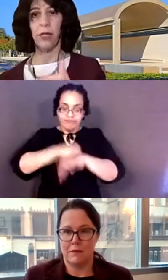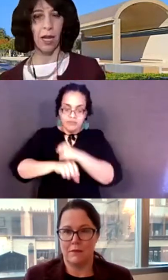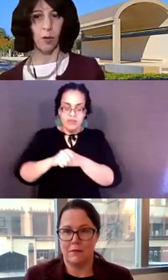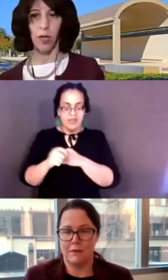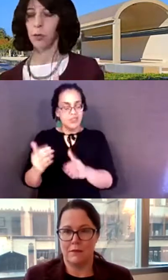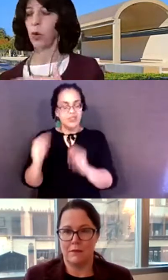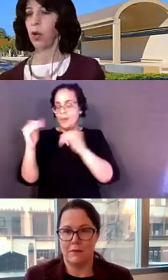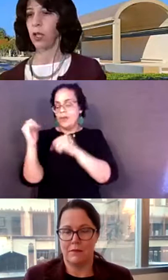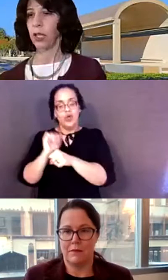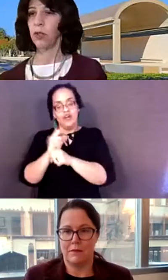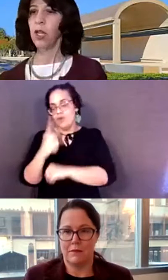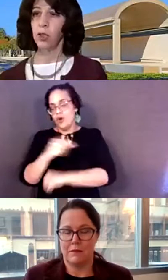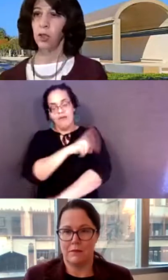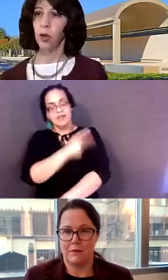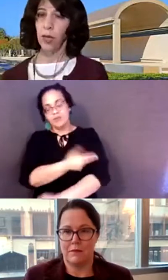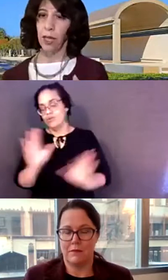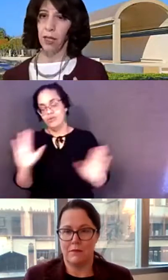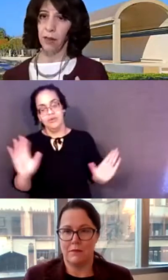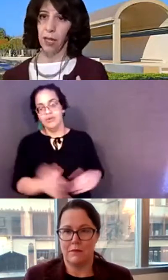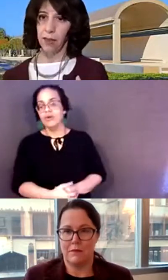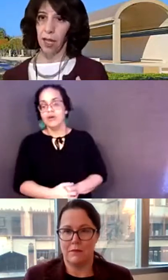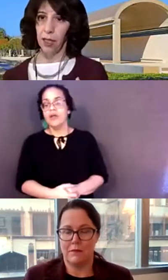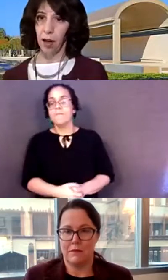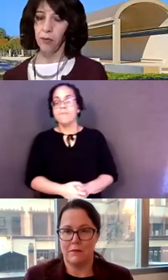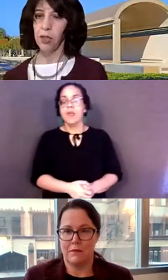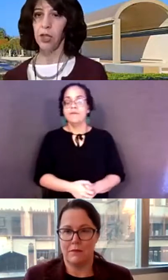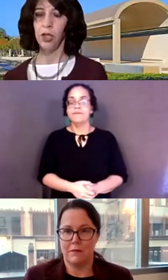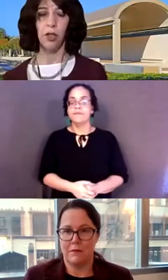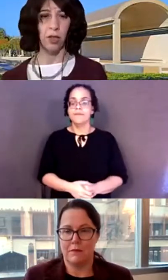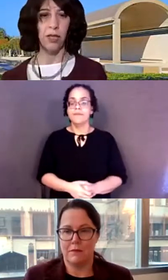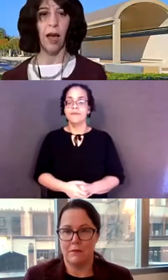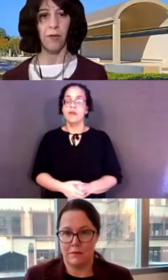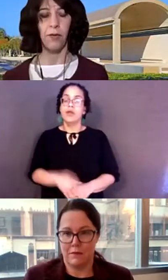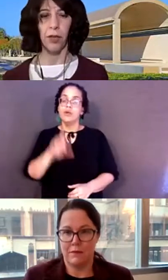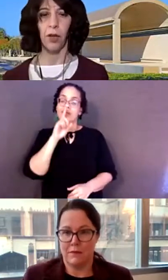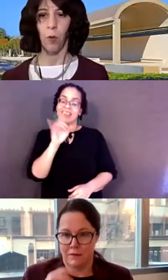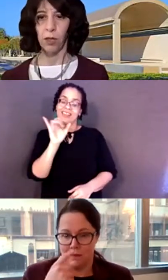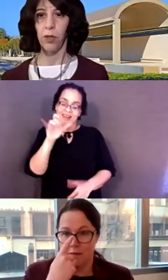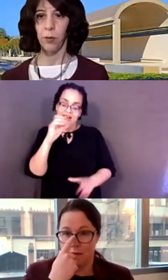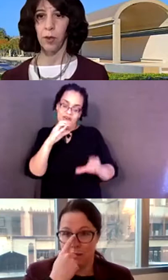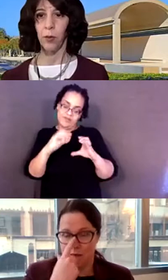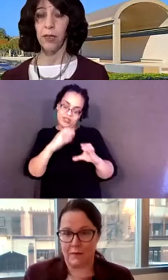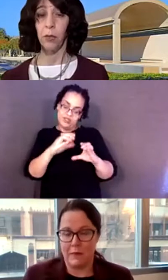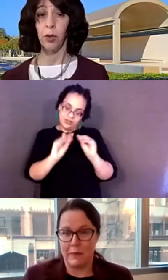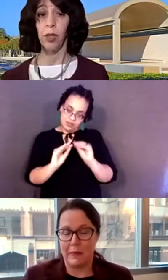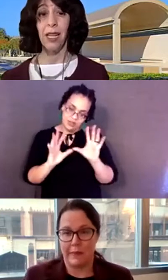hand washing protocol is, so it's a conversation you need to have to figure